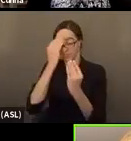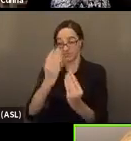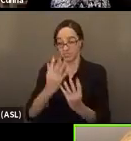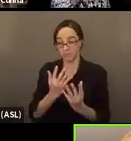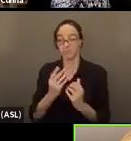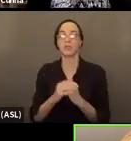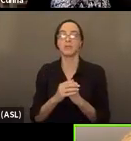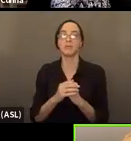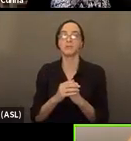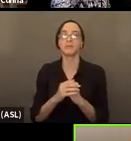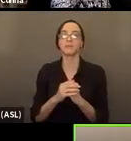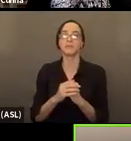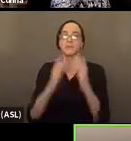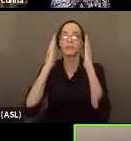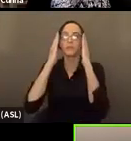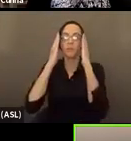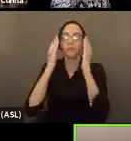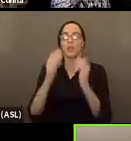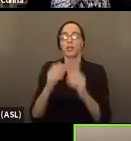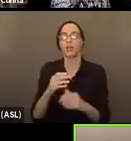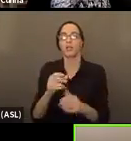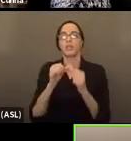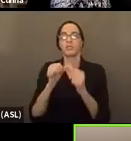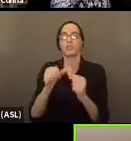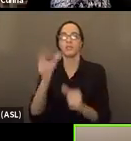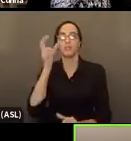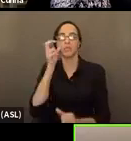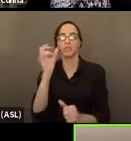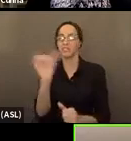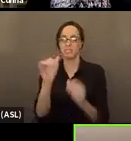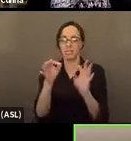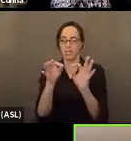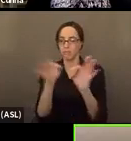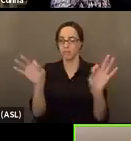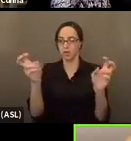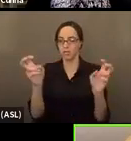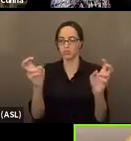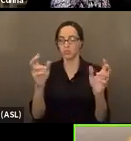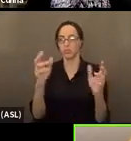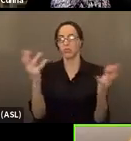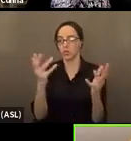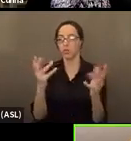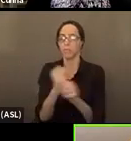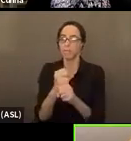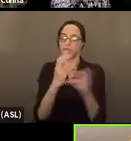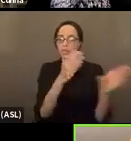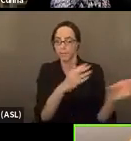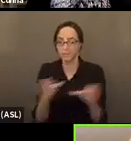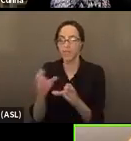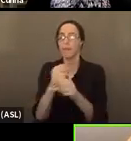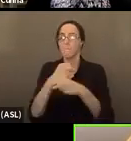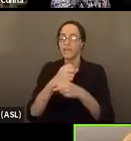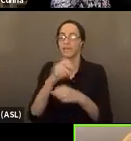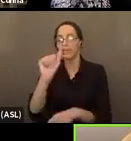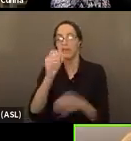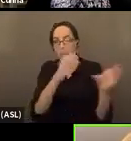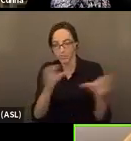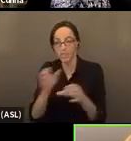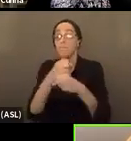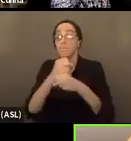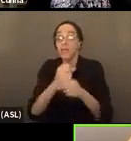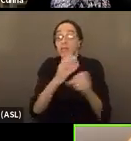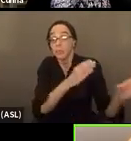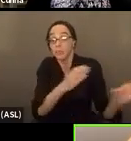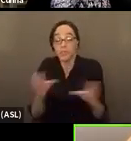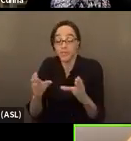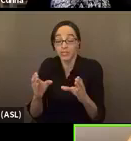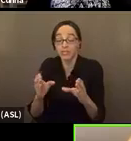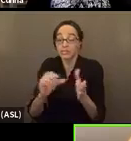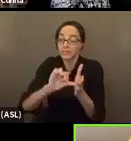same mantra over and over again make a plan make a plan make a plan um here's a question for you lake